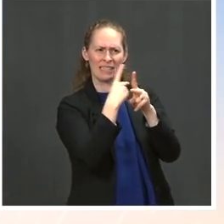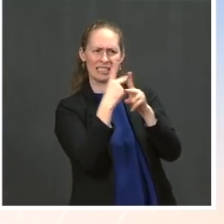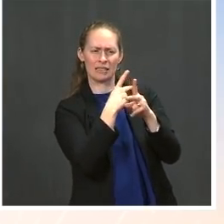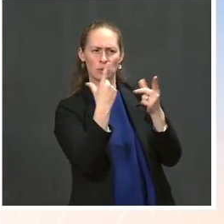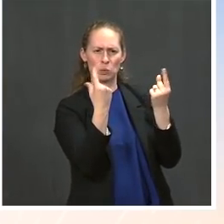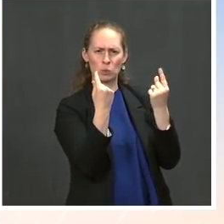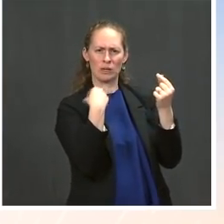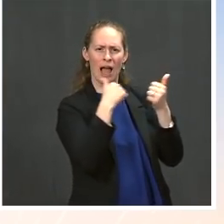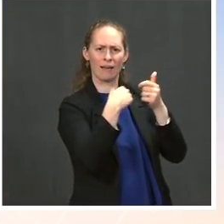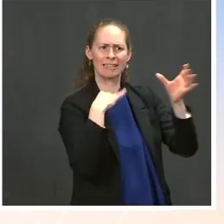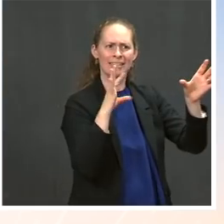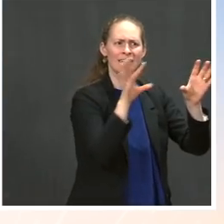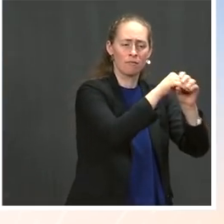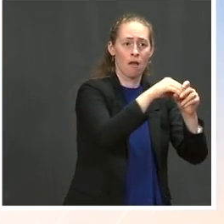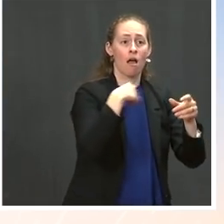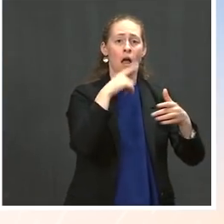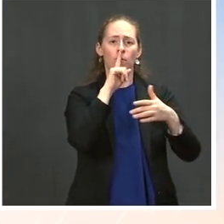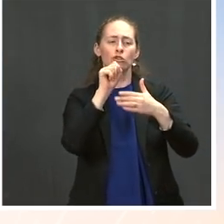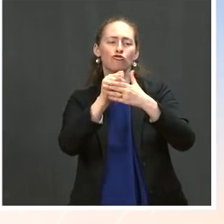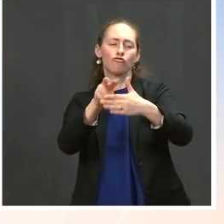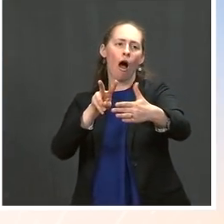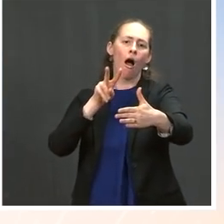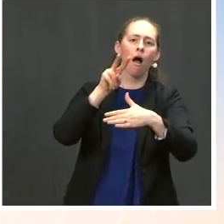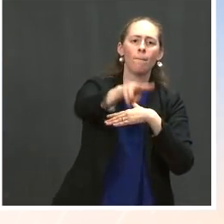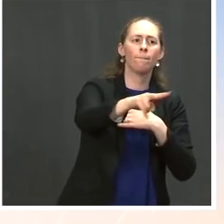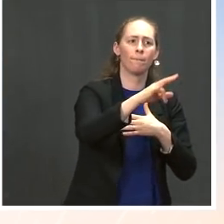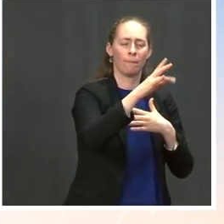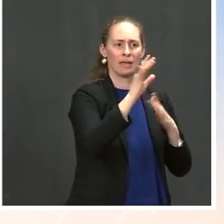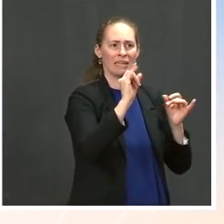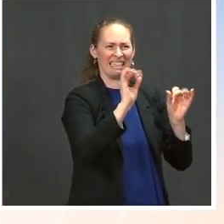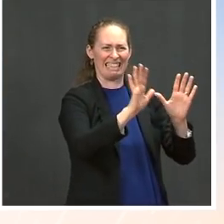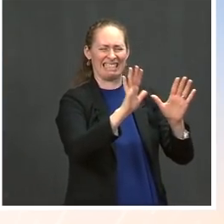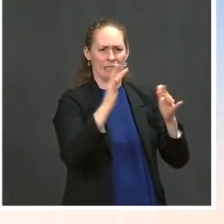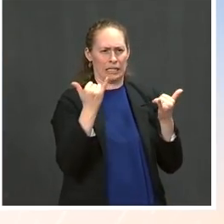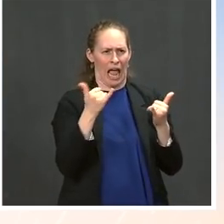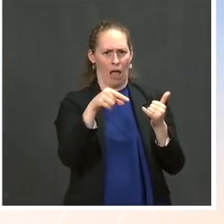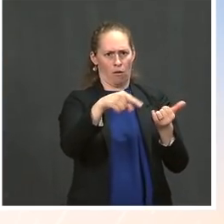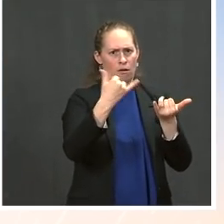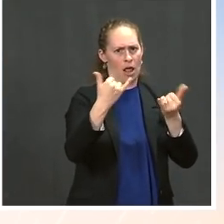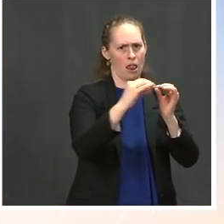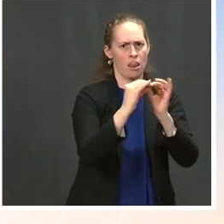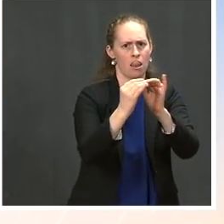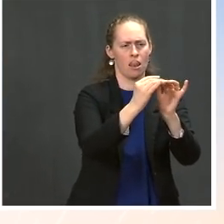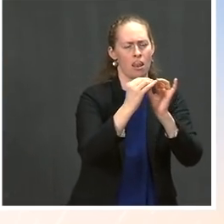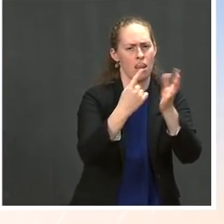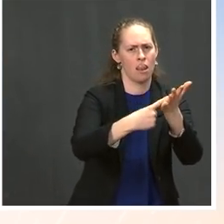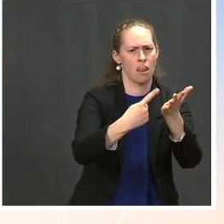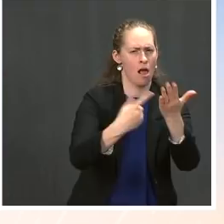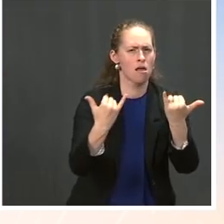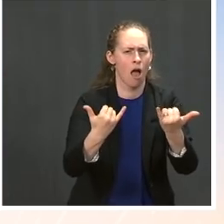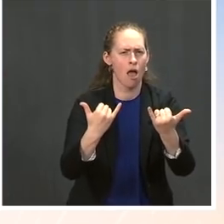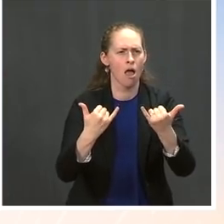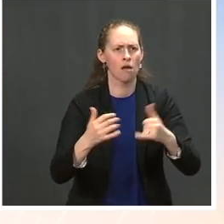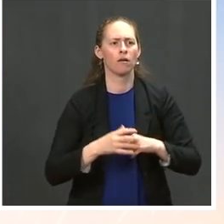of that internal diplomatic process. The Press: Have you -- have you, you know, made that call, as it were, to the Kremlin to say, you know,